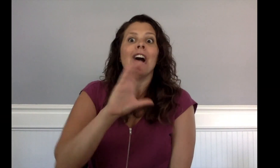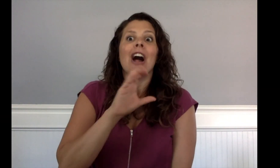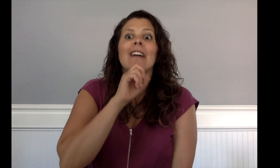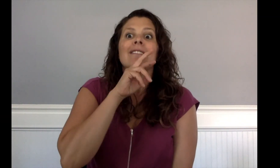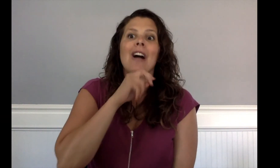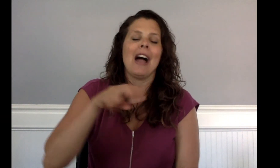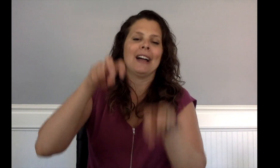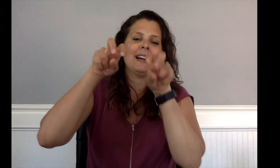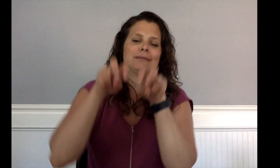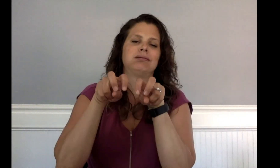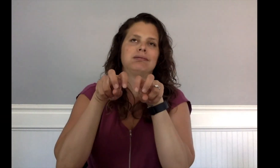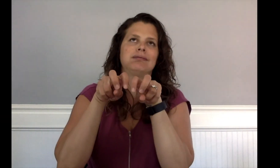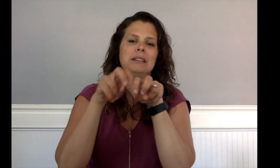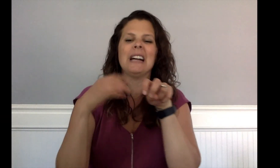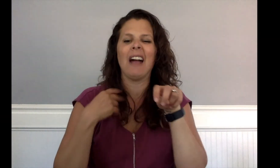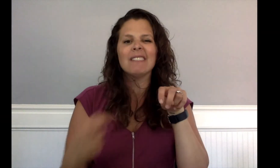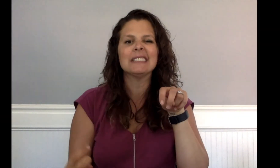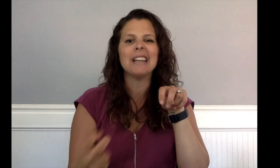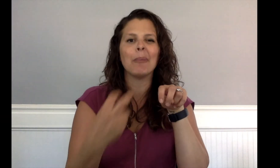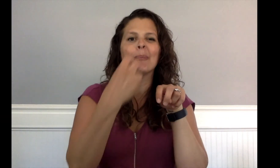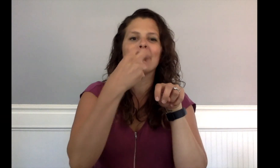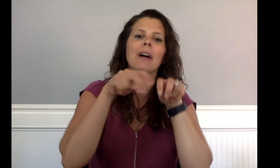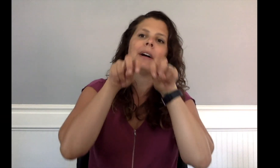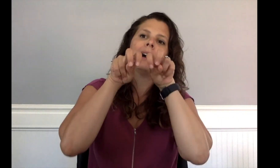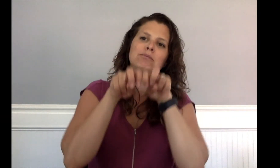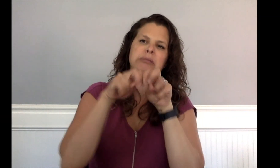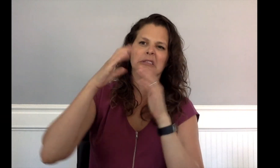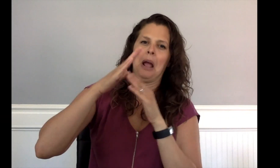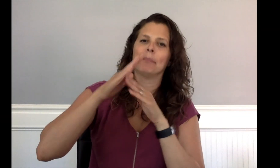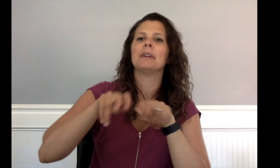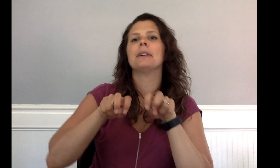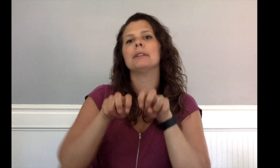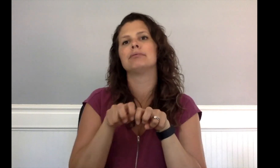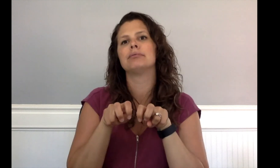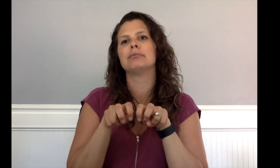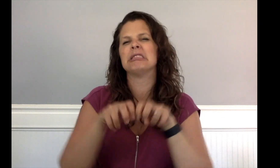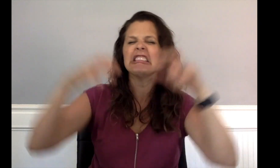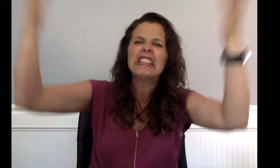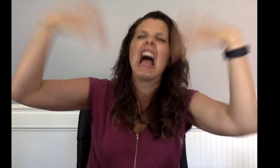Charlie and Frog sat at the top of the stone staircase.